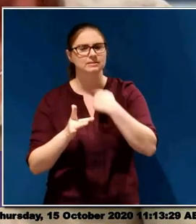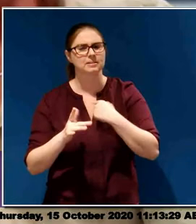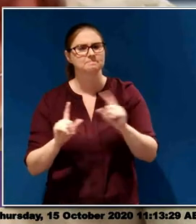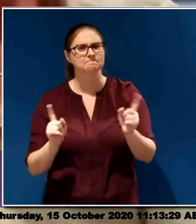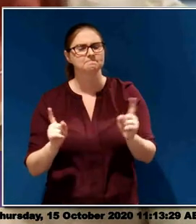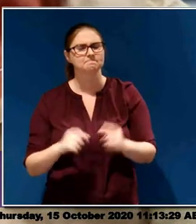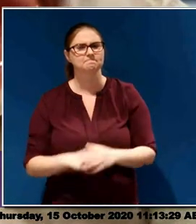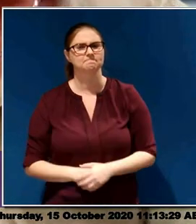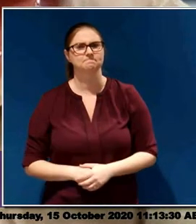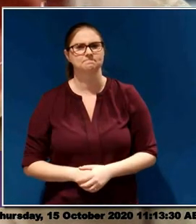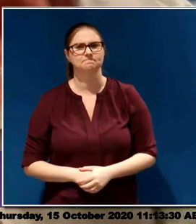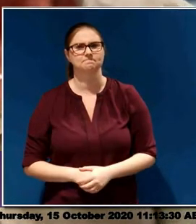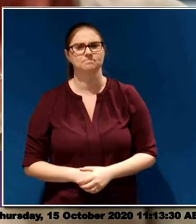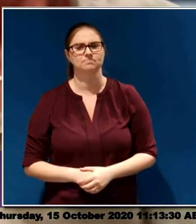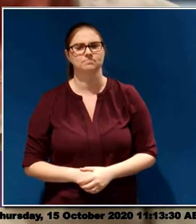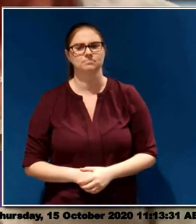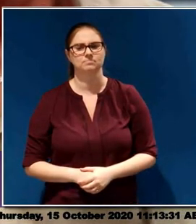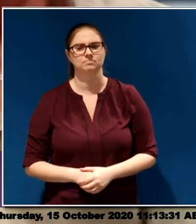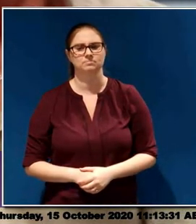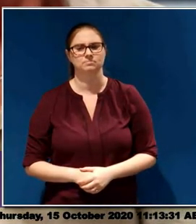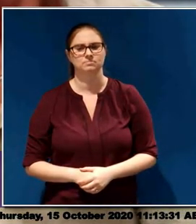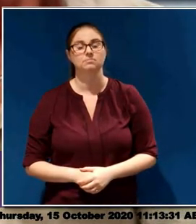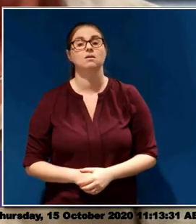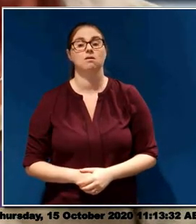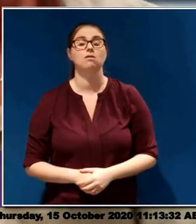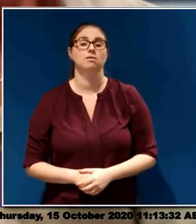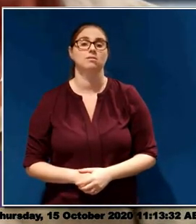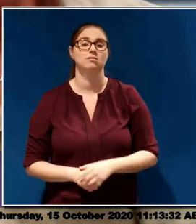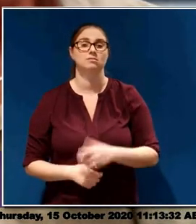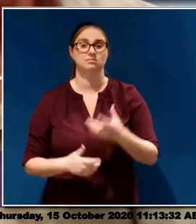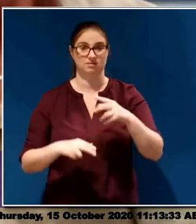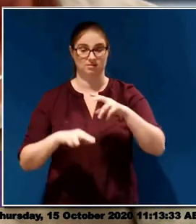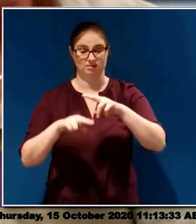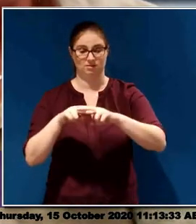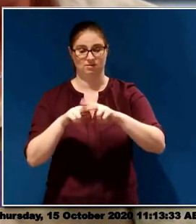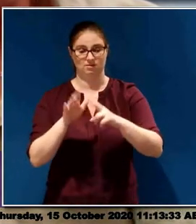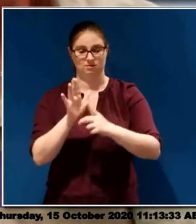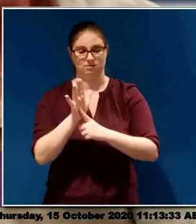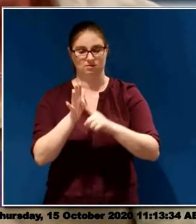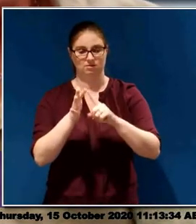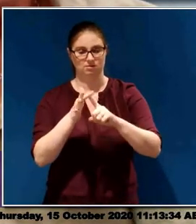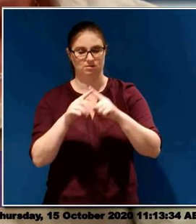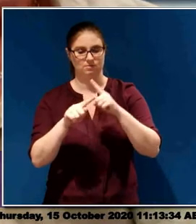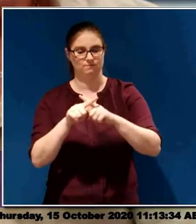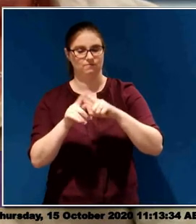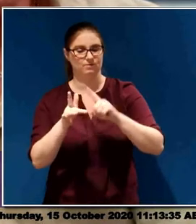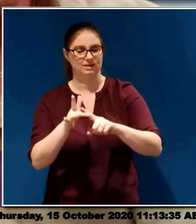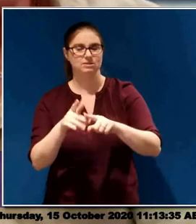The Flexi Learning Centre is pretty much where all troubled youth go,